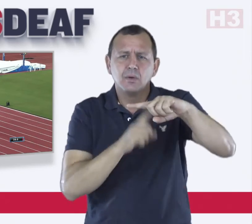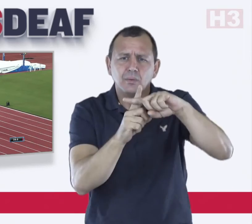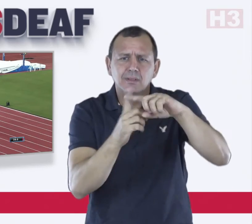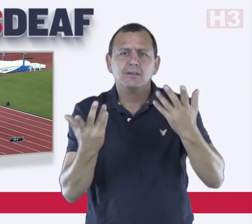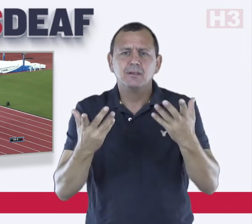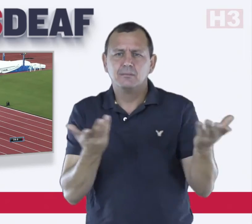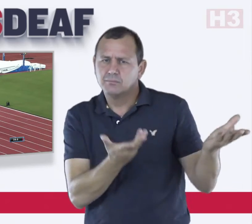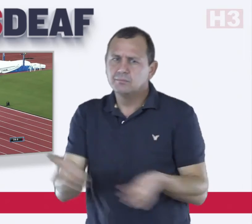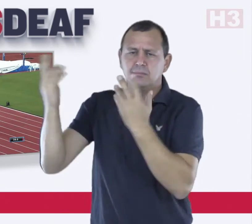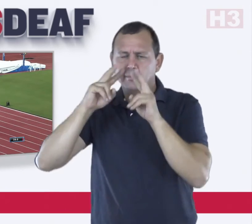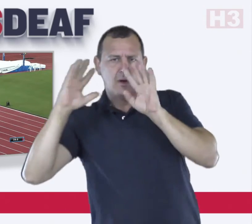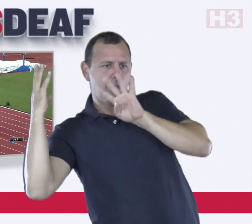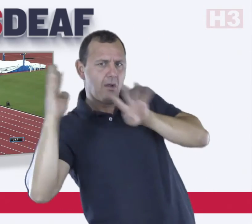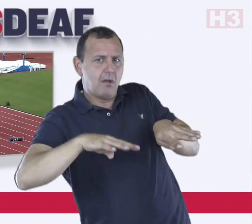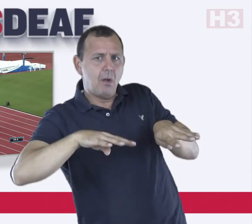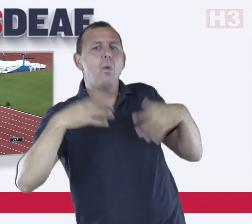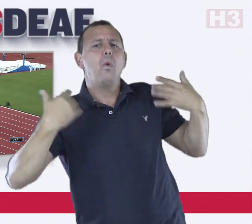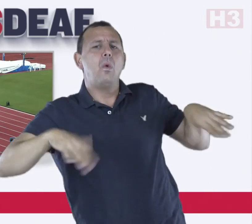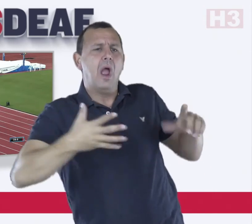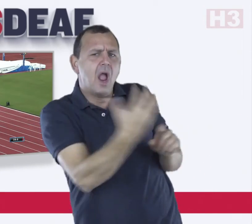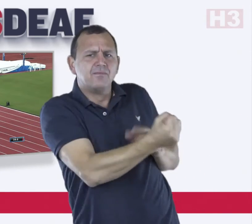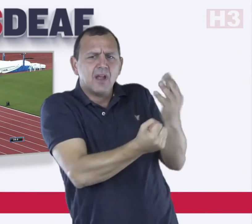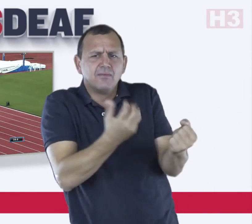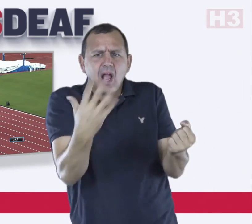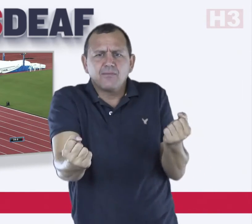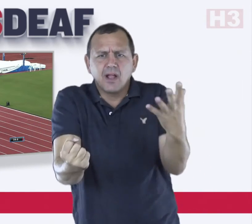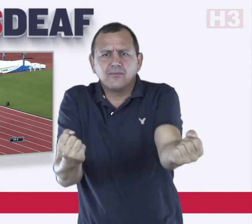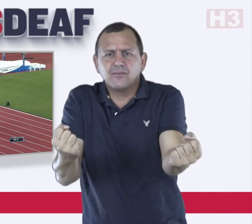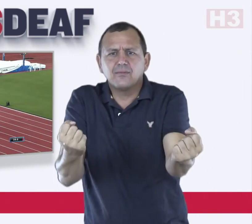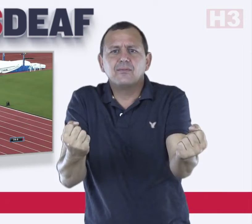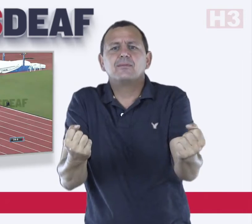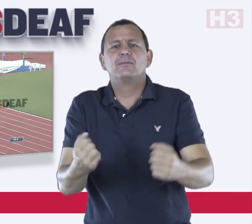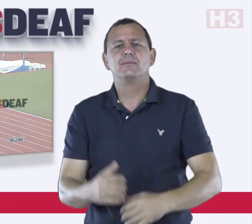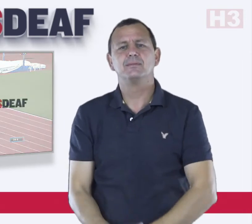community and to give them a chance to showcase their talents.